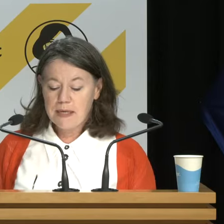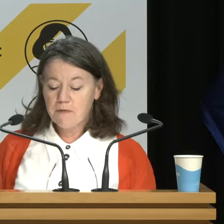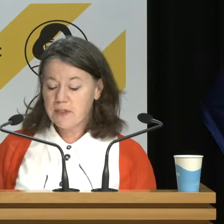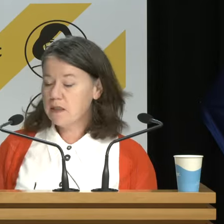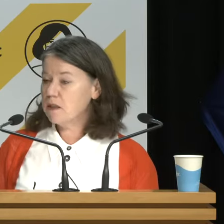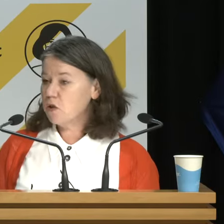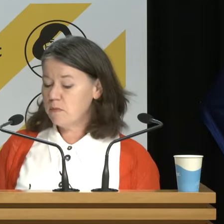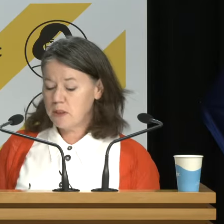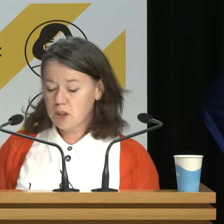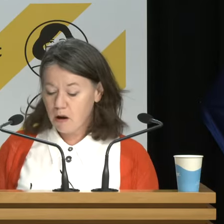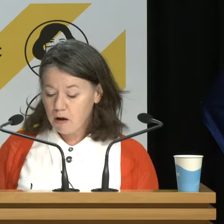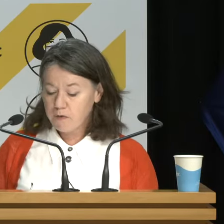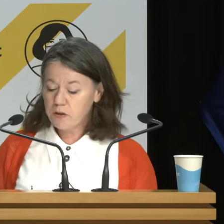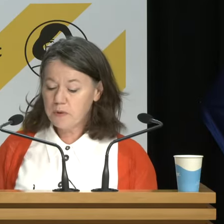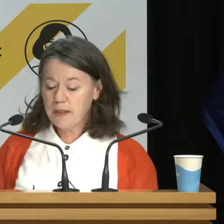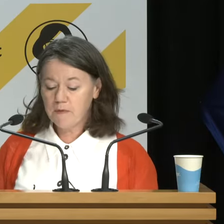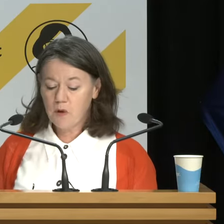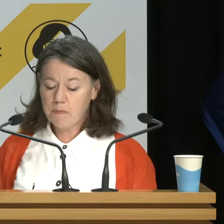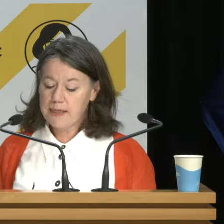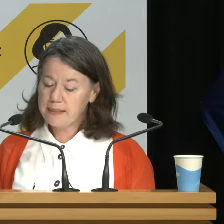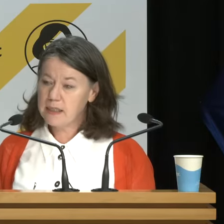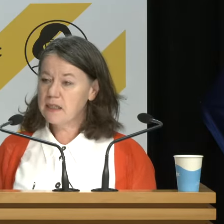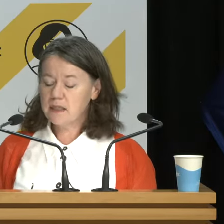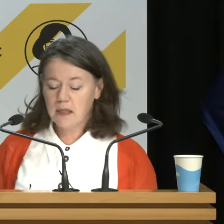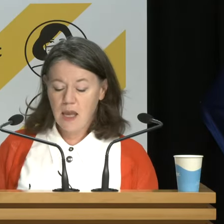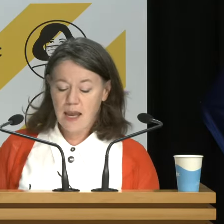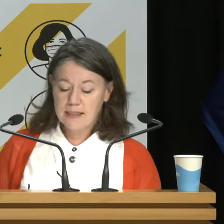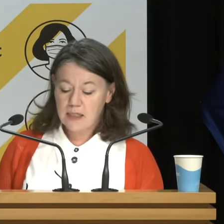queued in the open air for a meal pack. Everyone who visits the mission